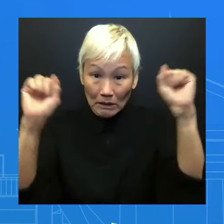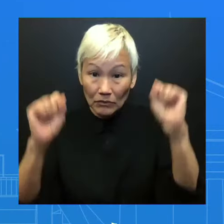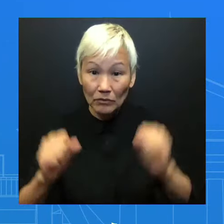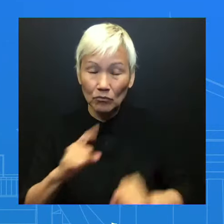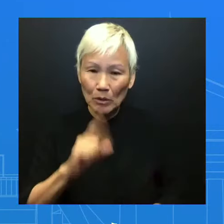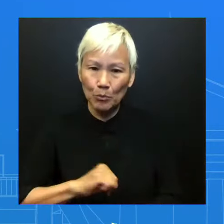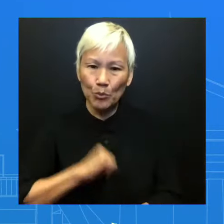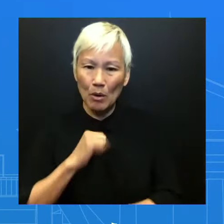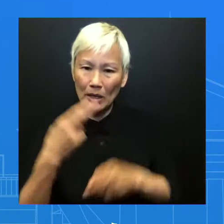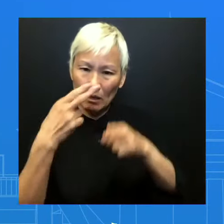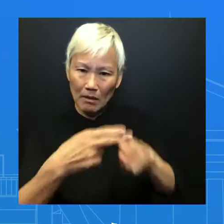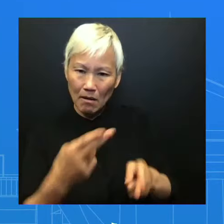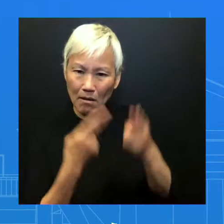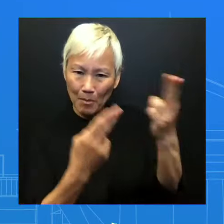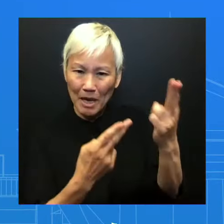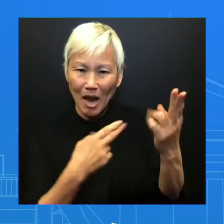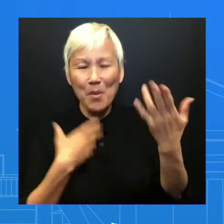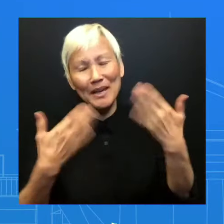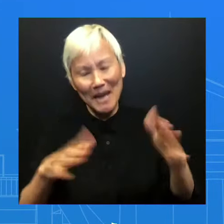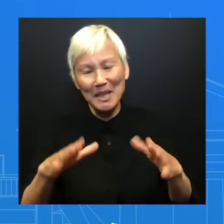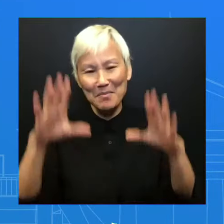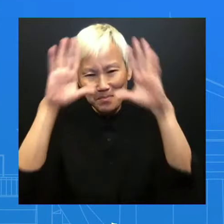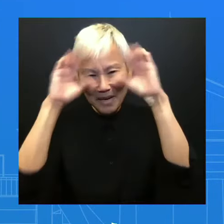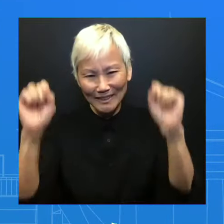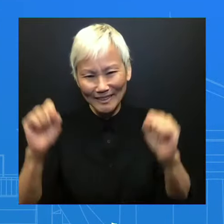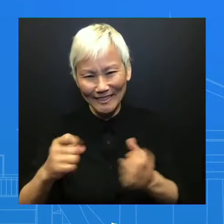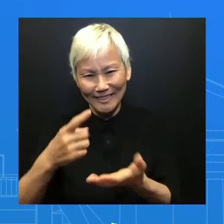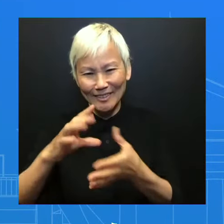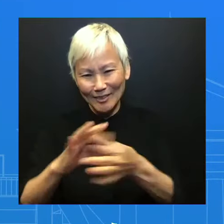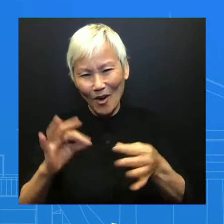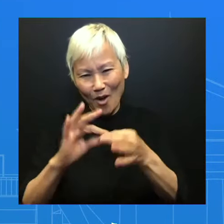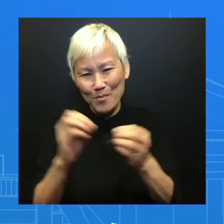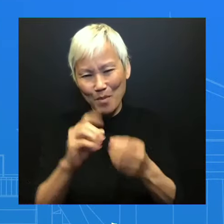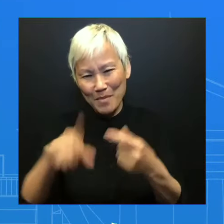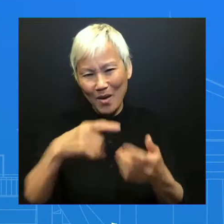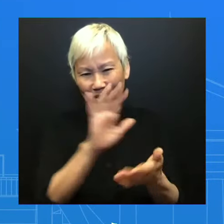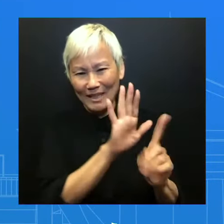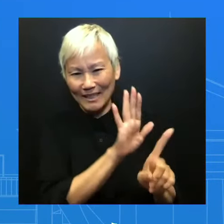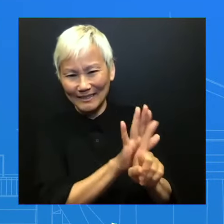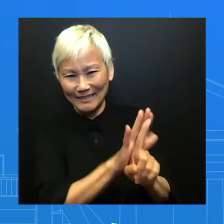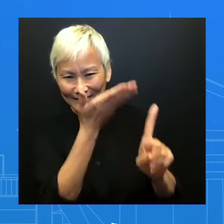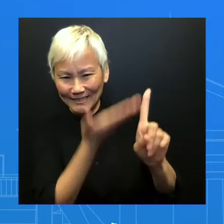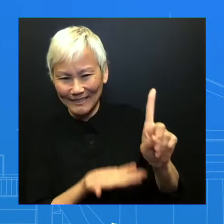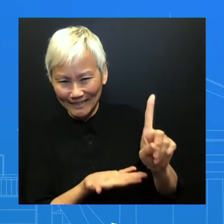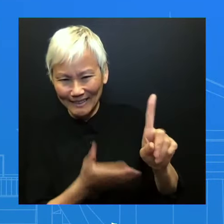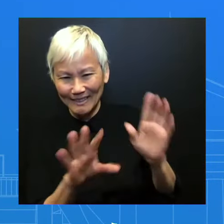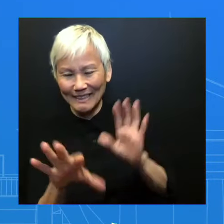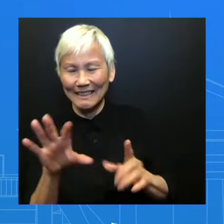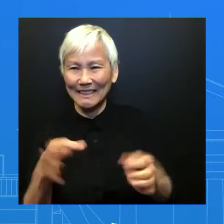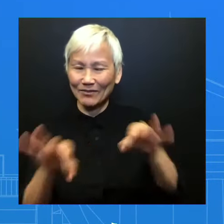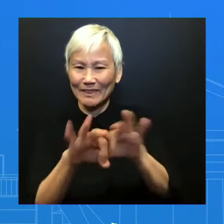speak more about the importance of his historical choice. The Press: Can we follow up on -- on the George Floyd anniversary?